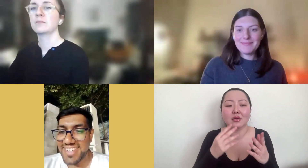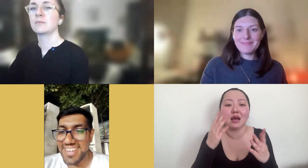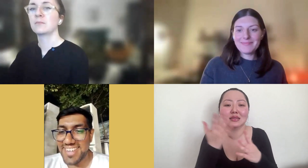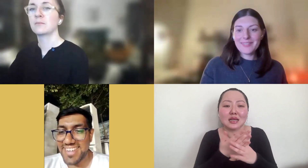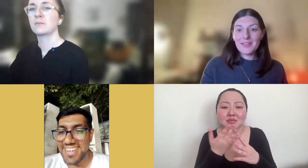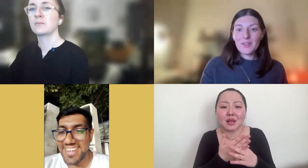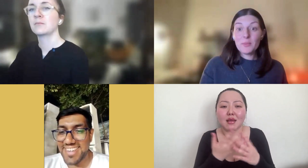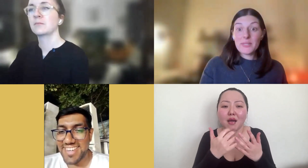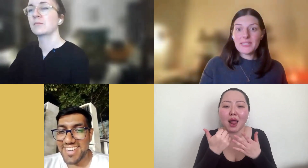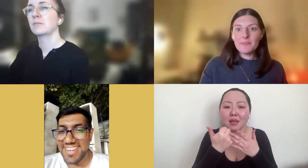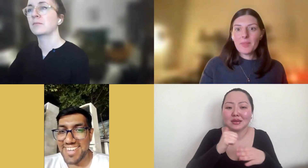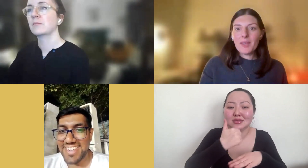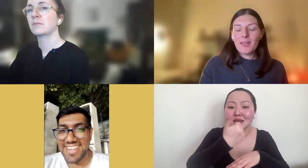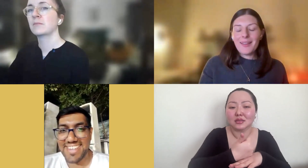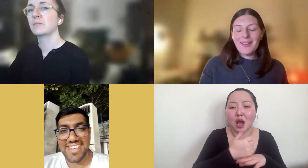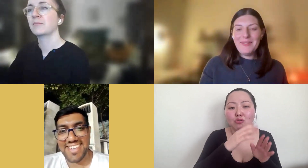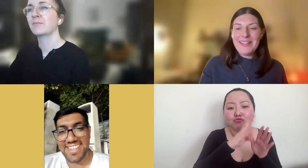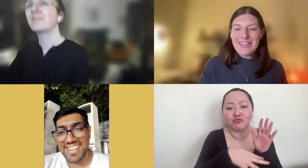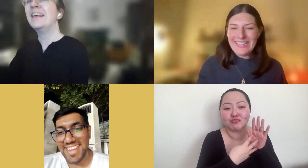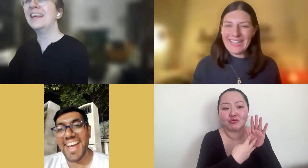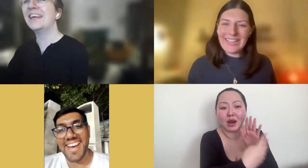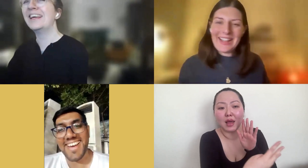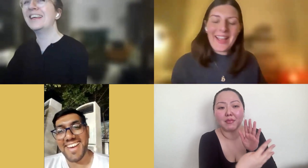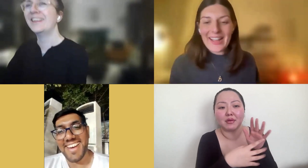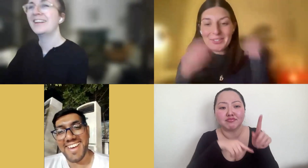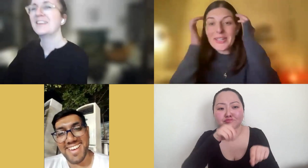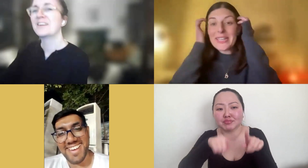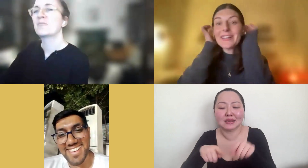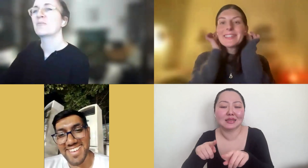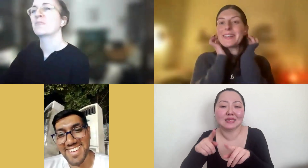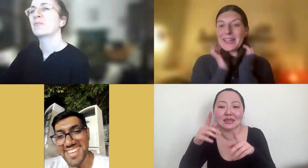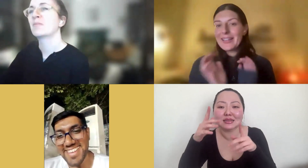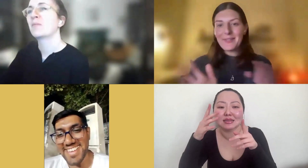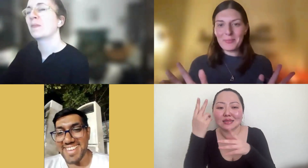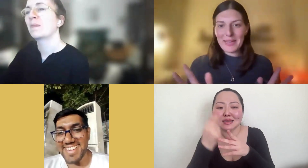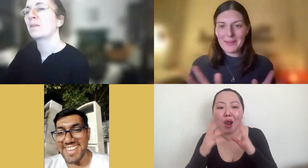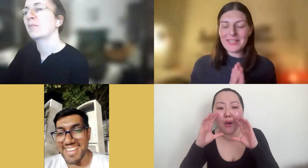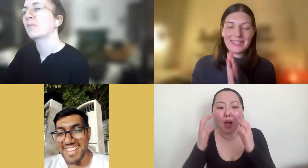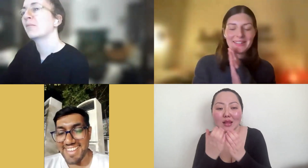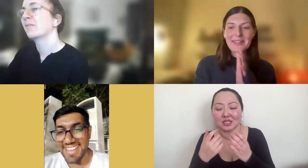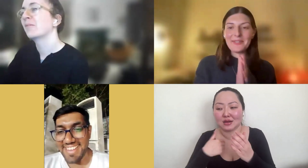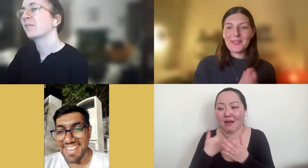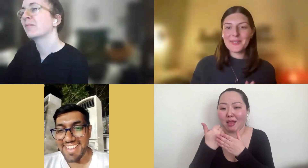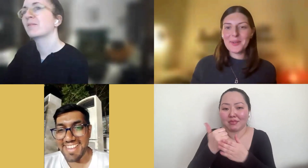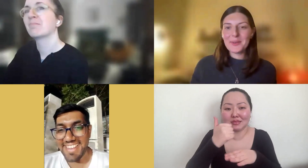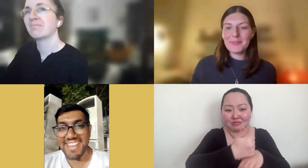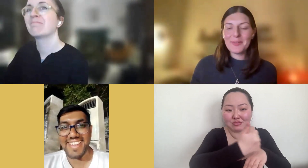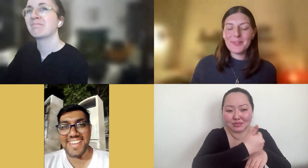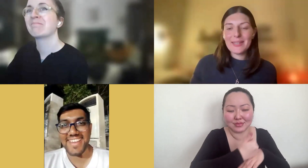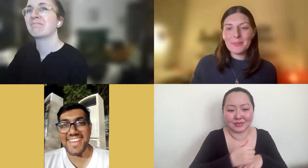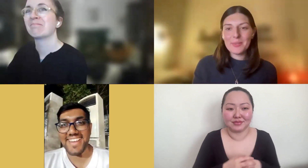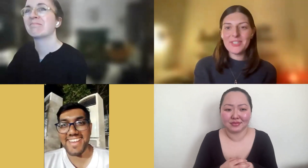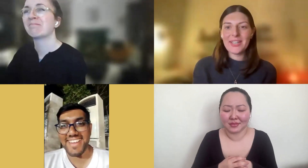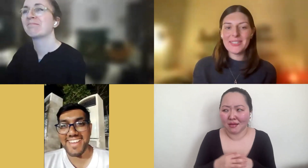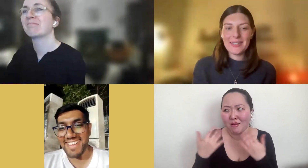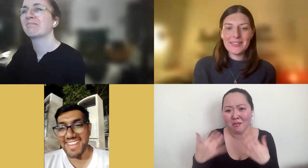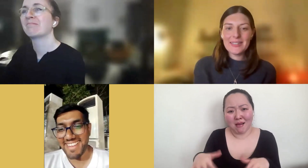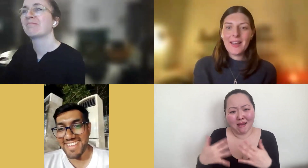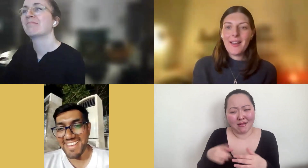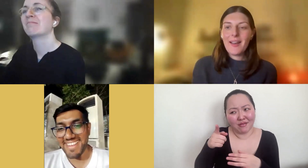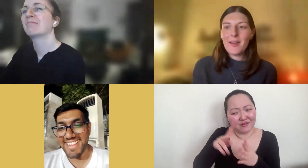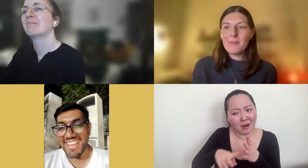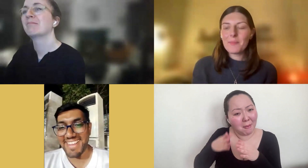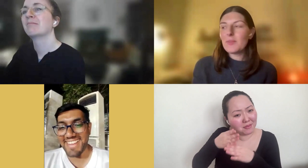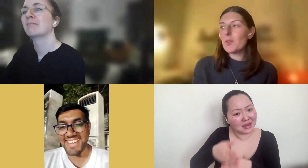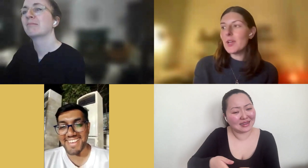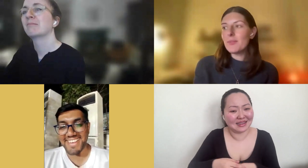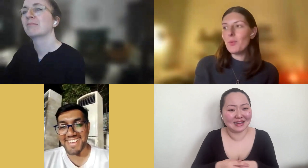Brilliant. You are busy! And joining us at 11:00pm in the evening. We really appreciate it. We have